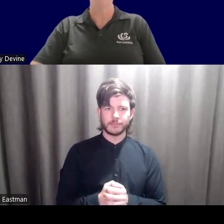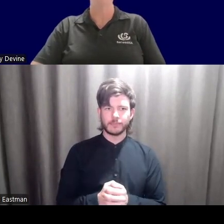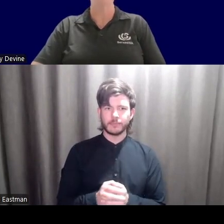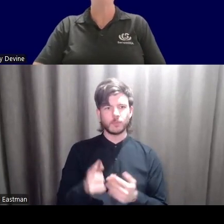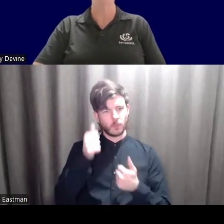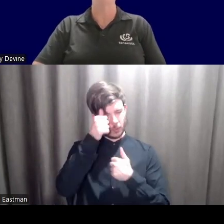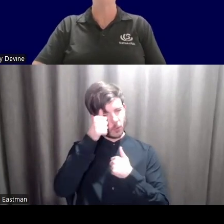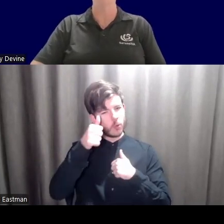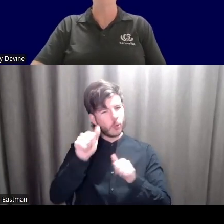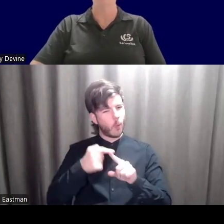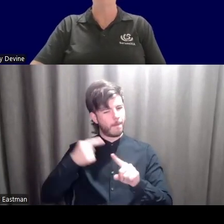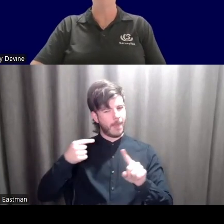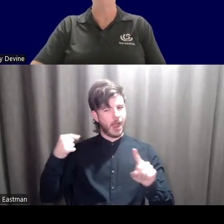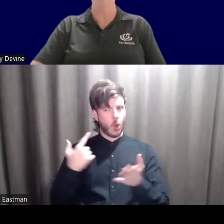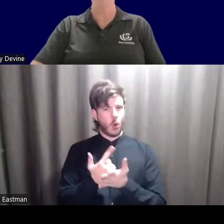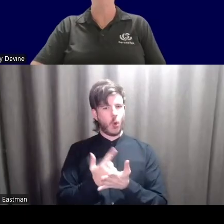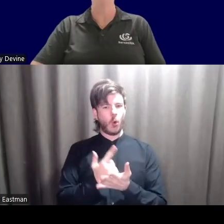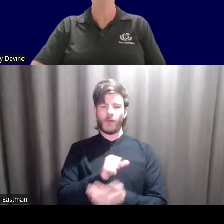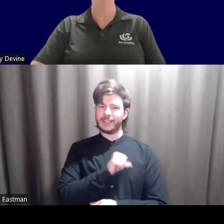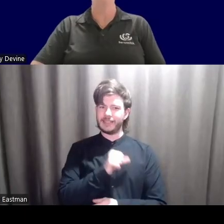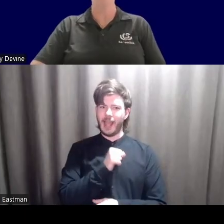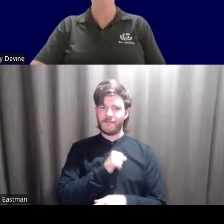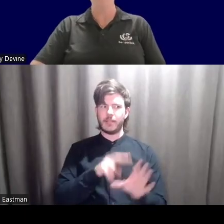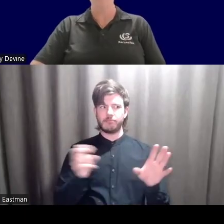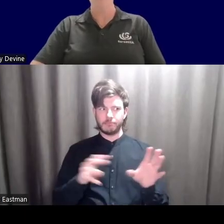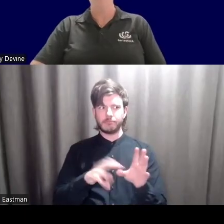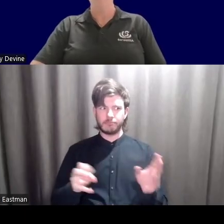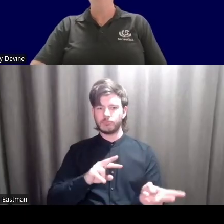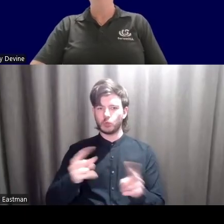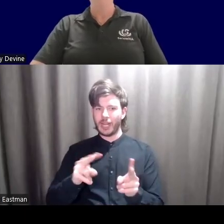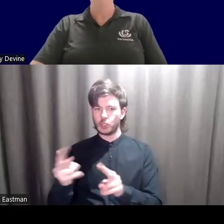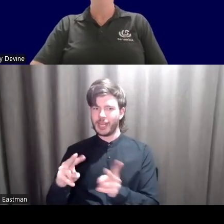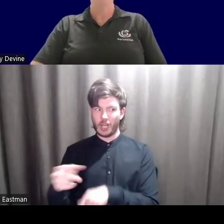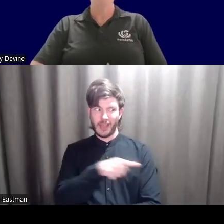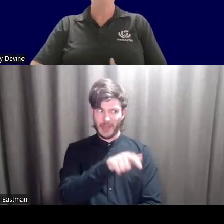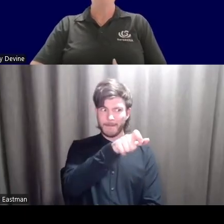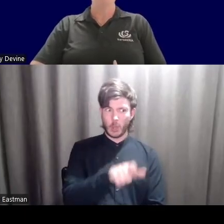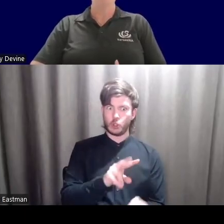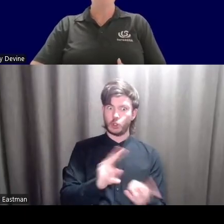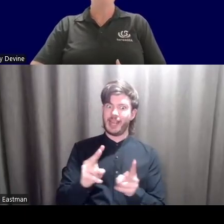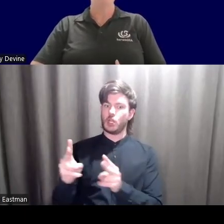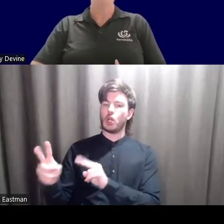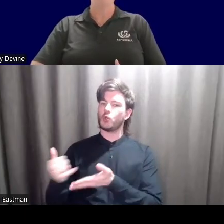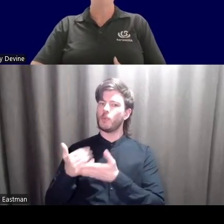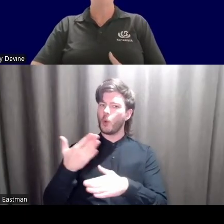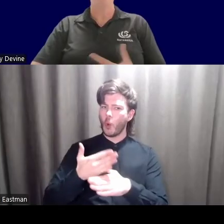being that consistent person in somebody's life in a consistent manner. Sometimes when people might